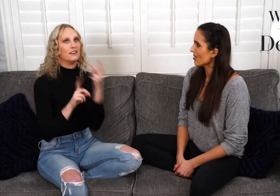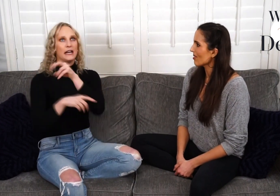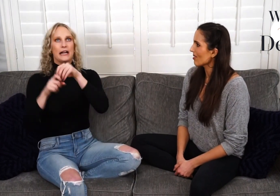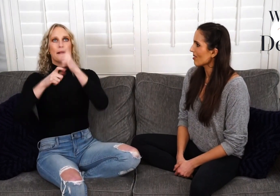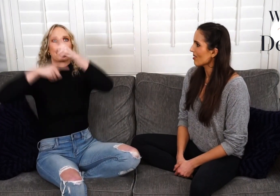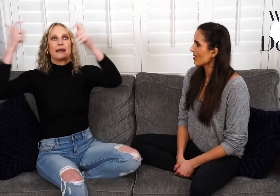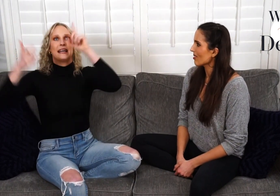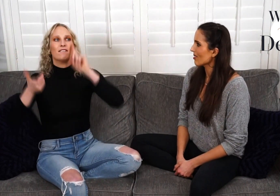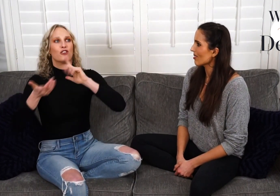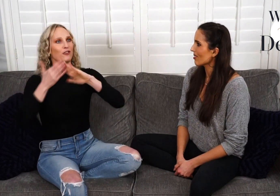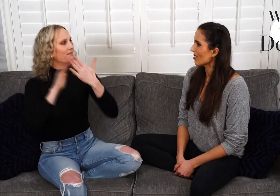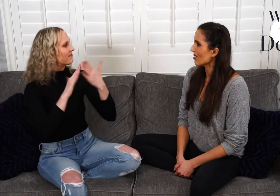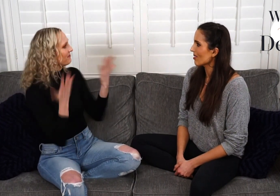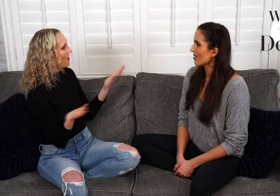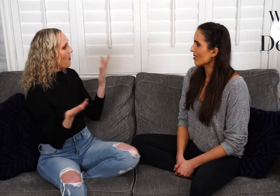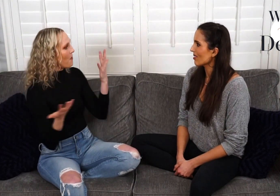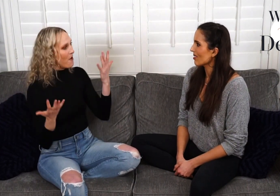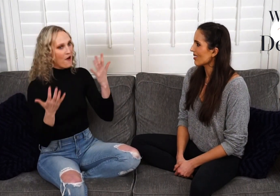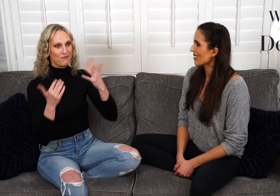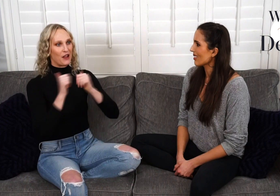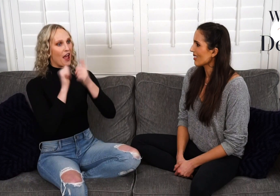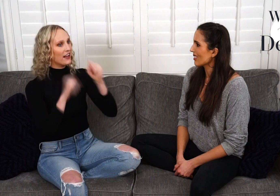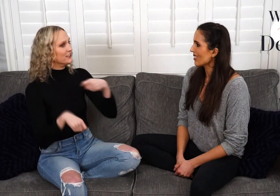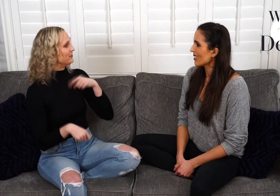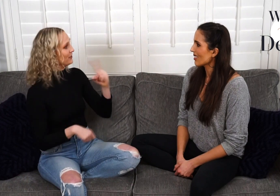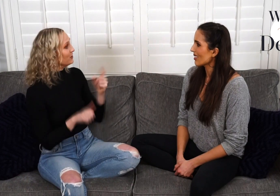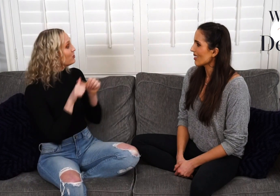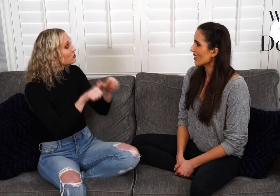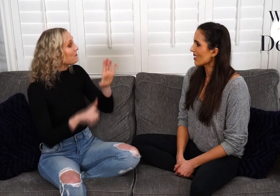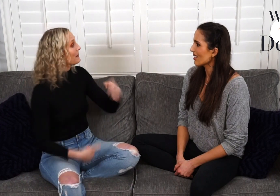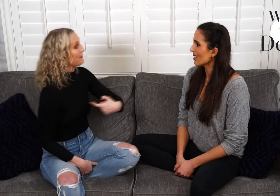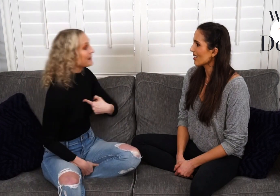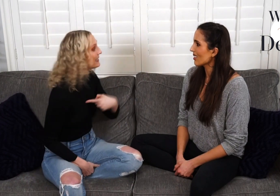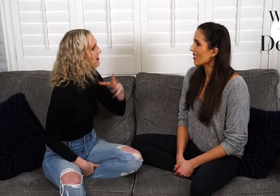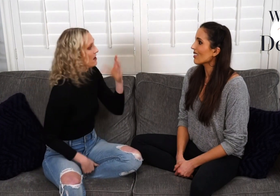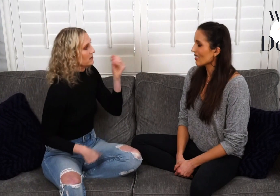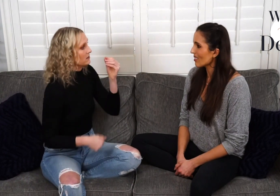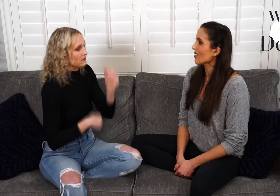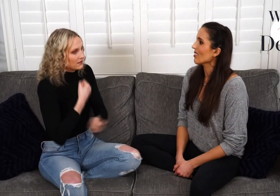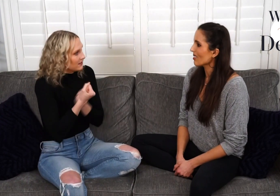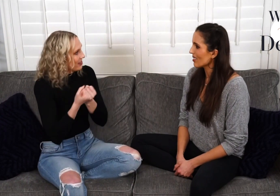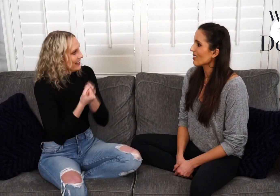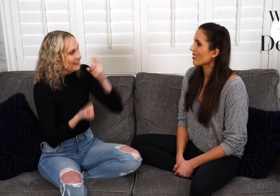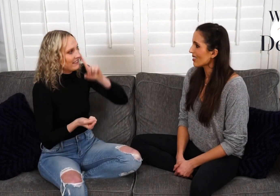If I were to go into a big Deaf community, how can I just continue being me and advocate for